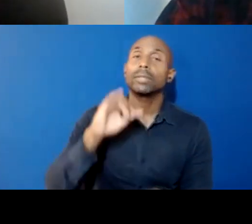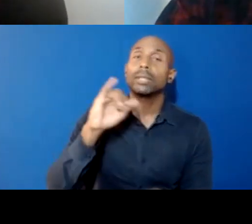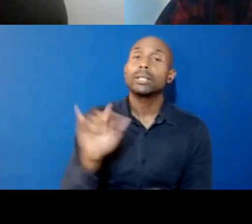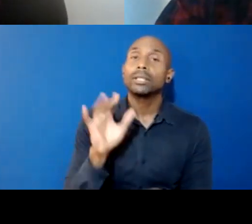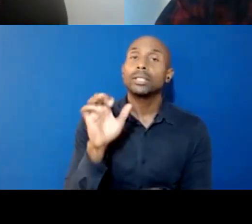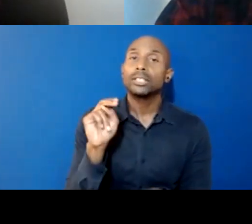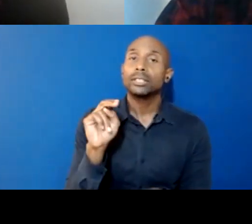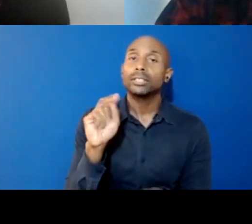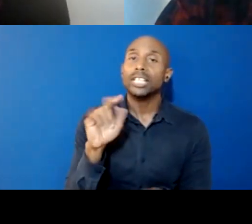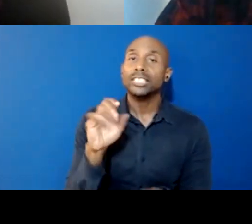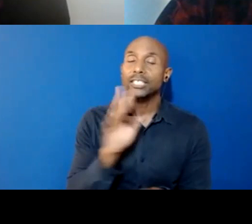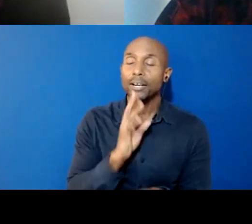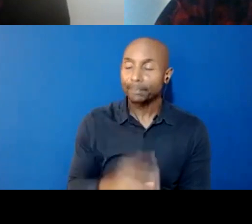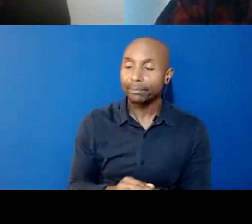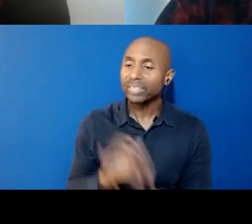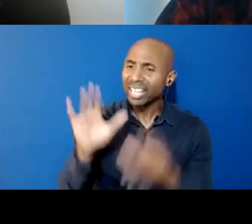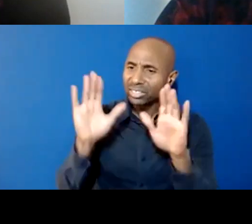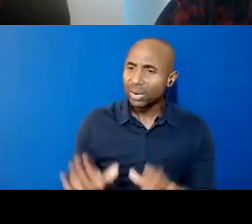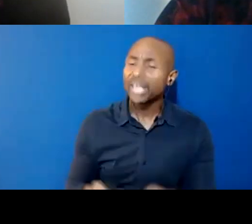You mention also about the benefits for access.